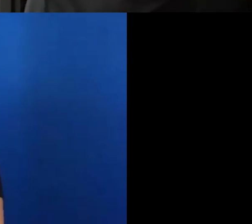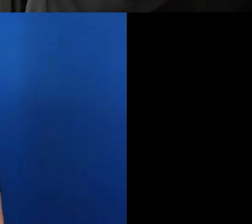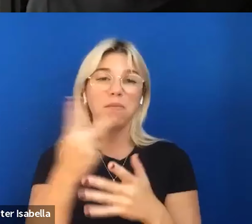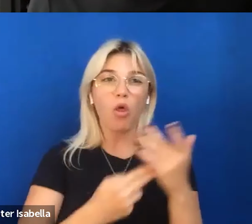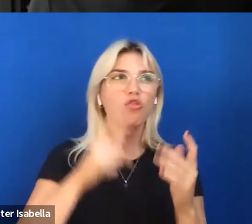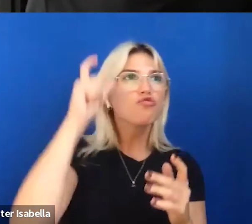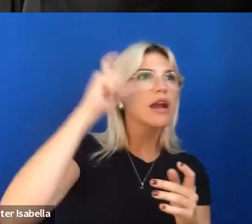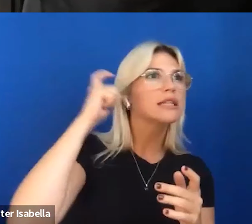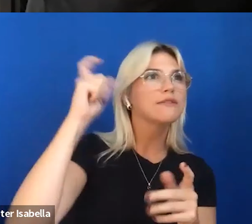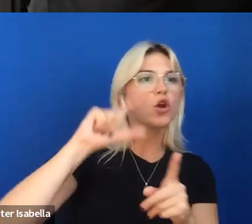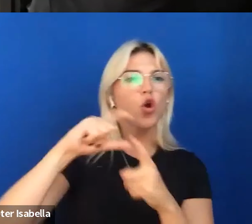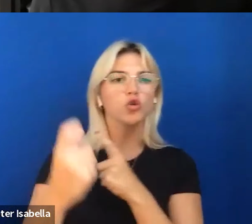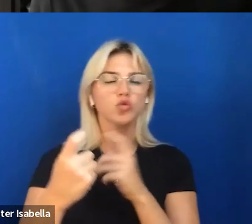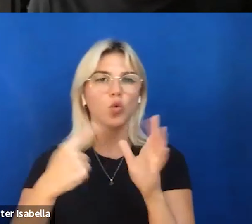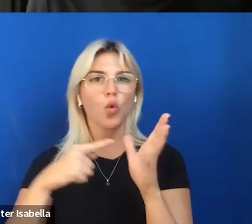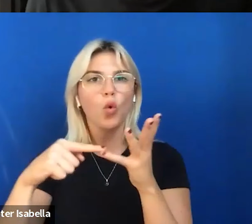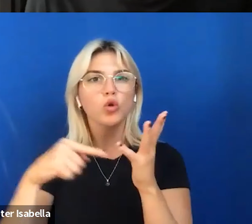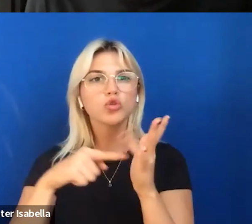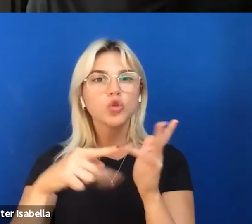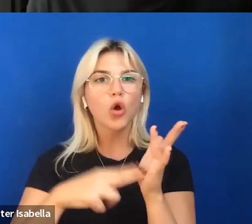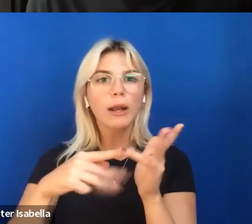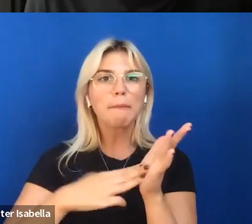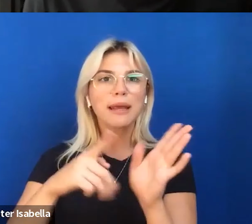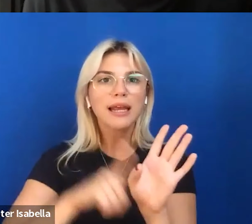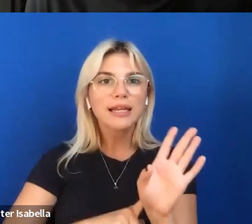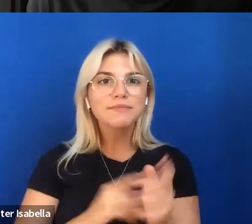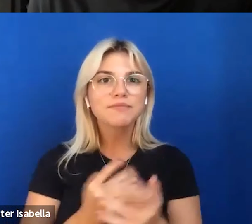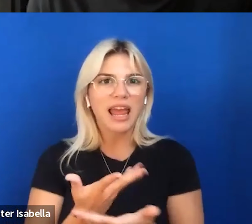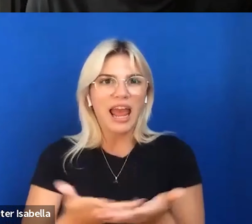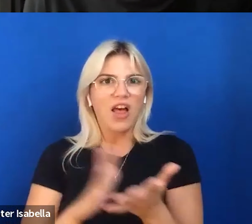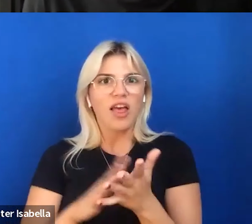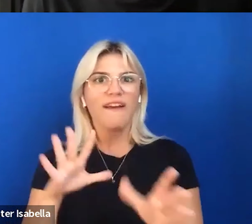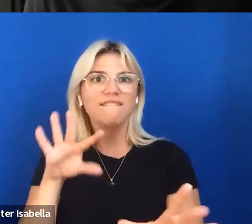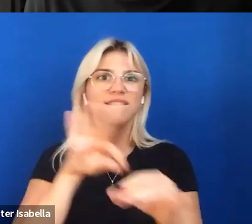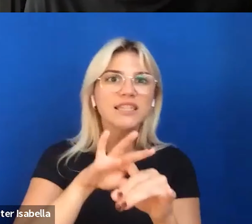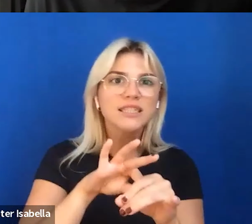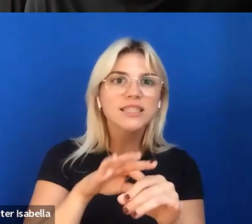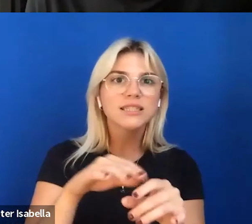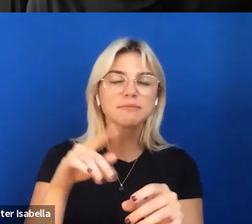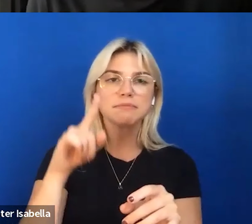how they invest in building participants to co-lead the creative process